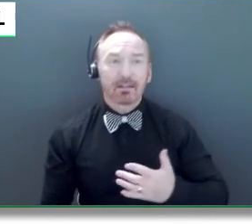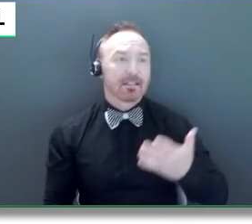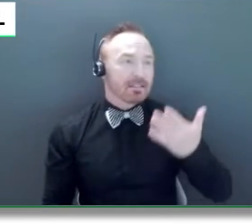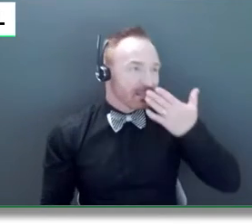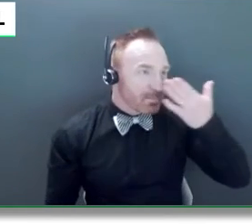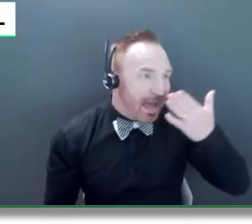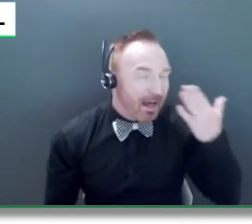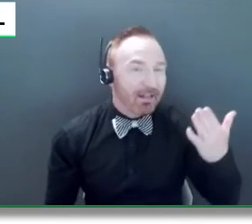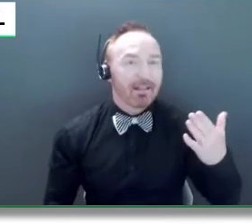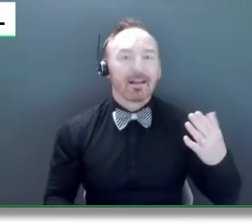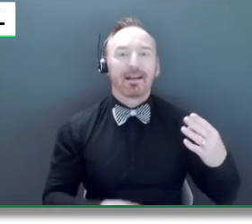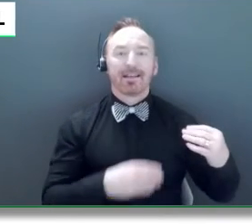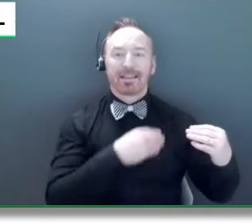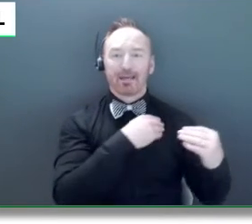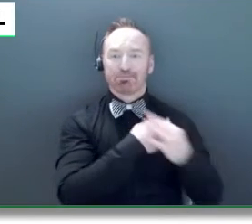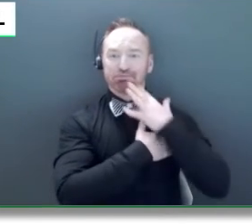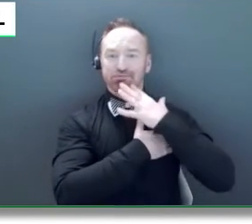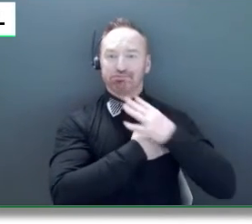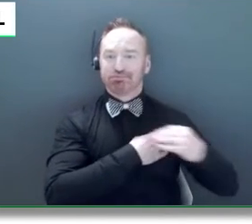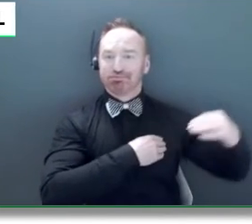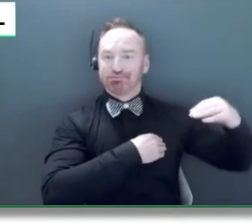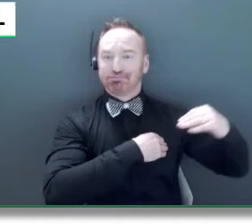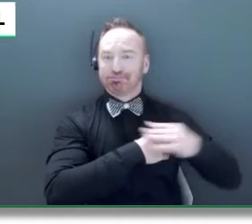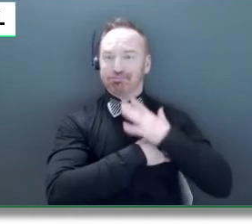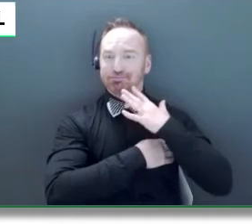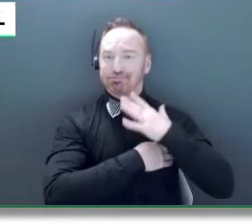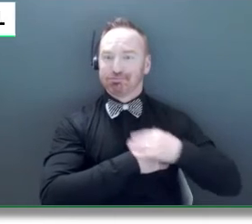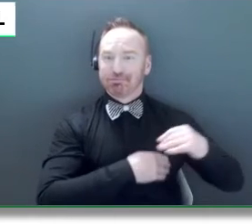Amazing thank you. Uh Jamie do you have any thoughts on